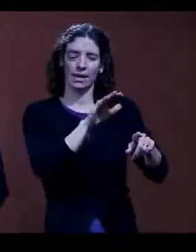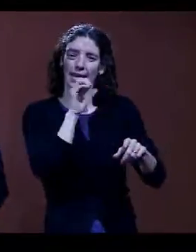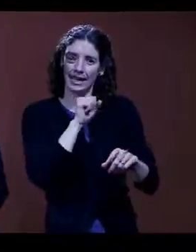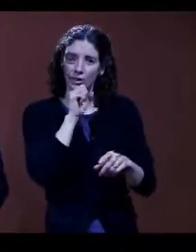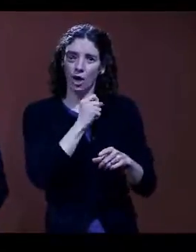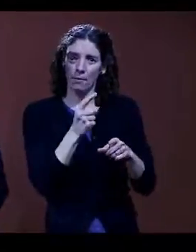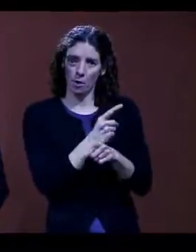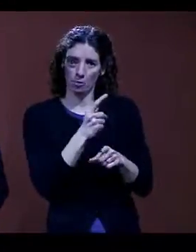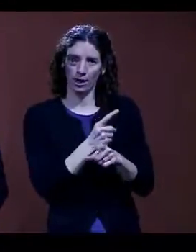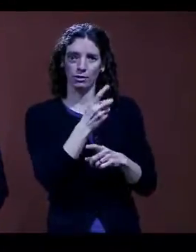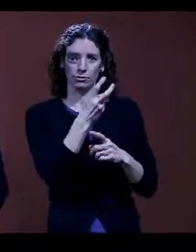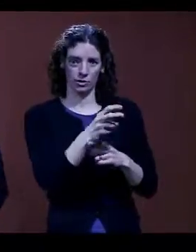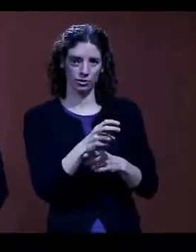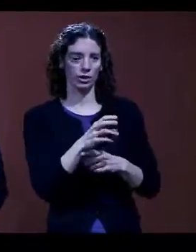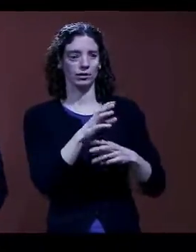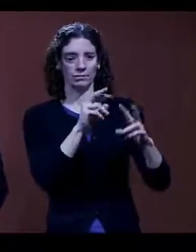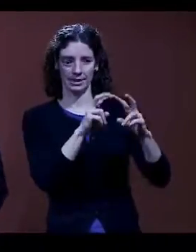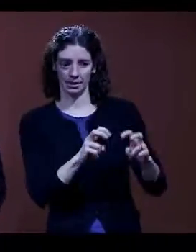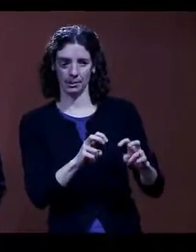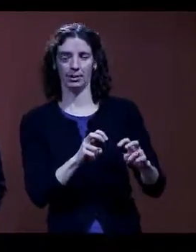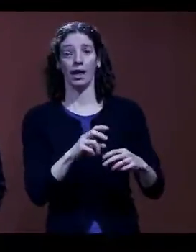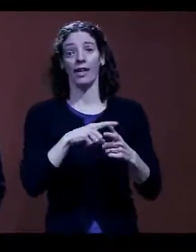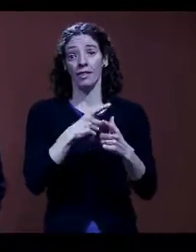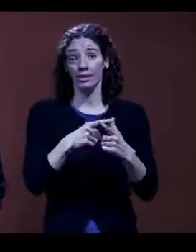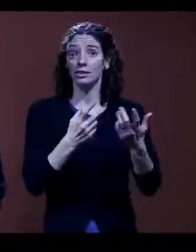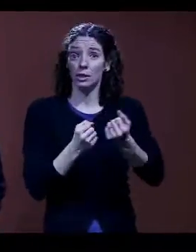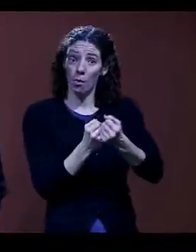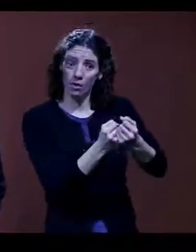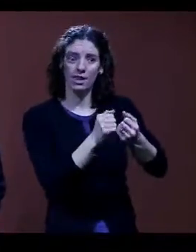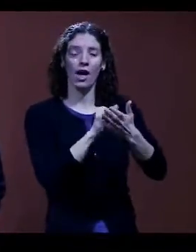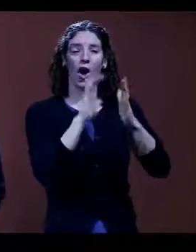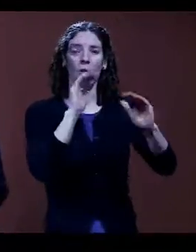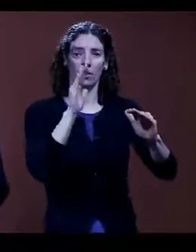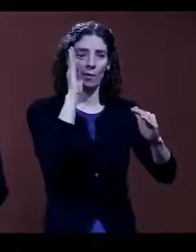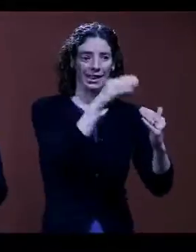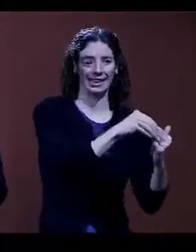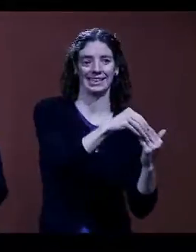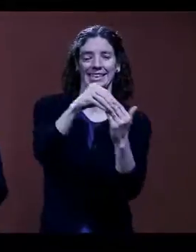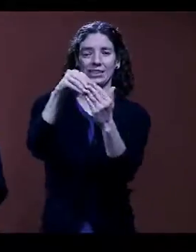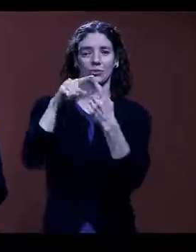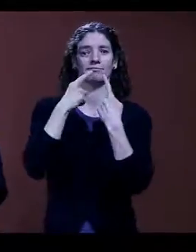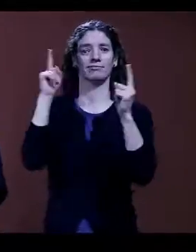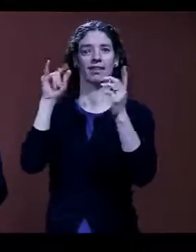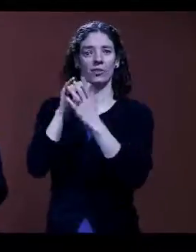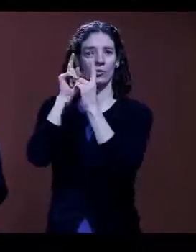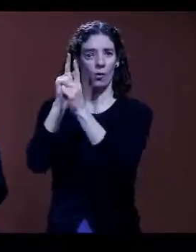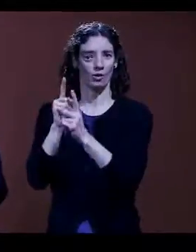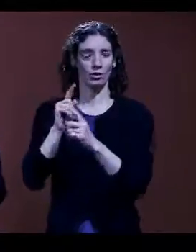and supports that will lead to those postsecondary goals. Those quality services in school will lead